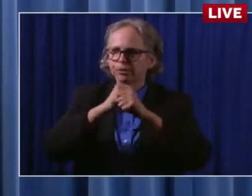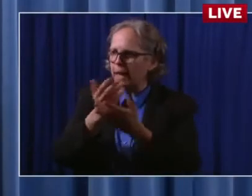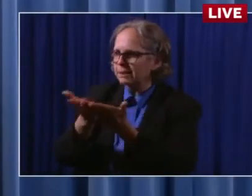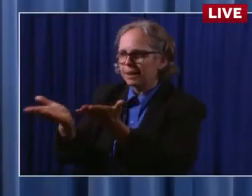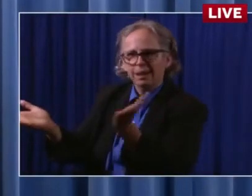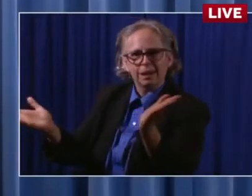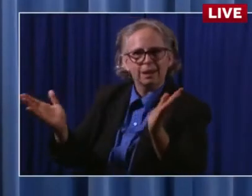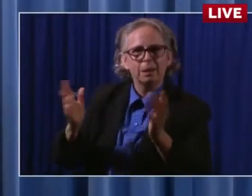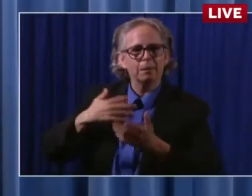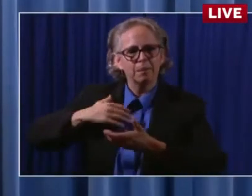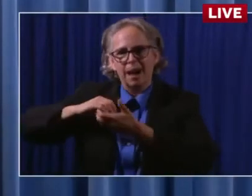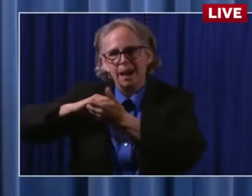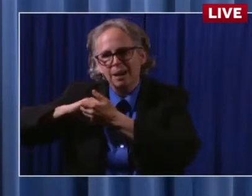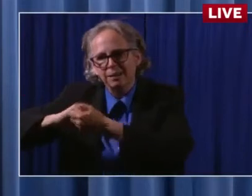IT FOR OTHER PEOPLE.